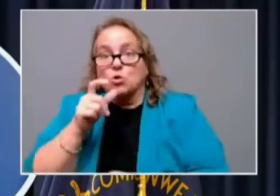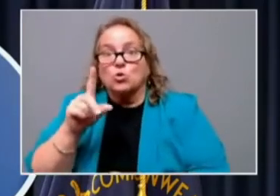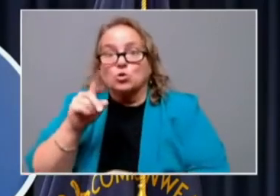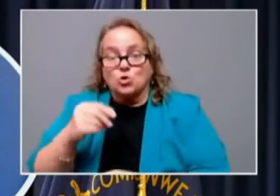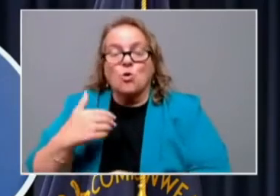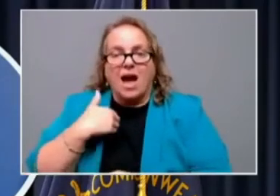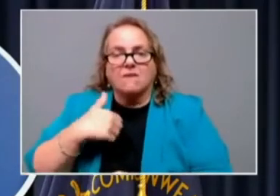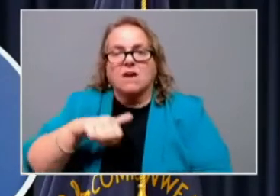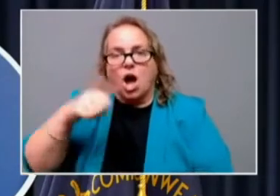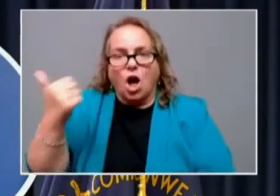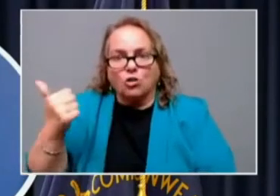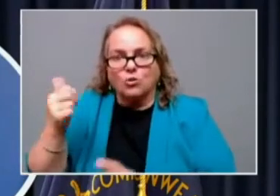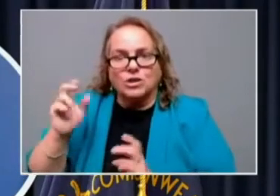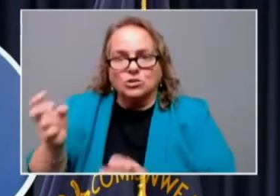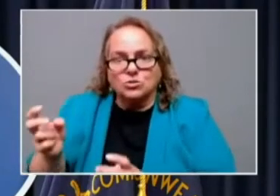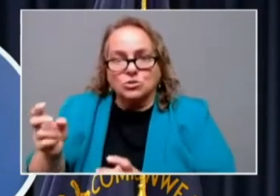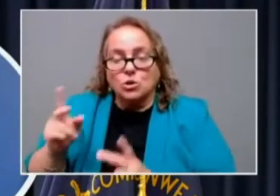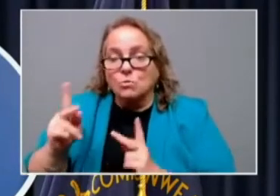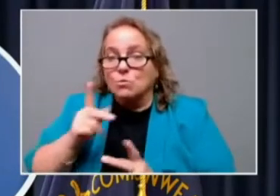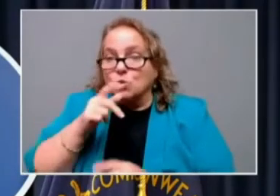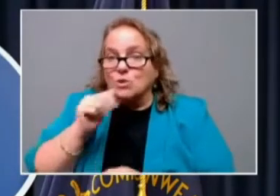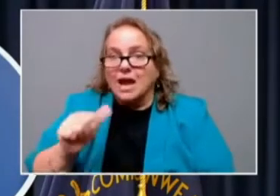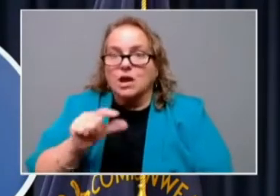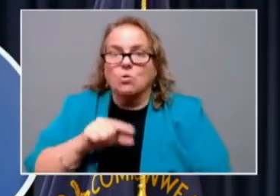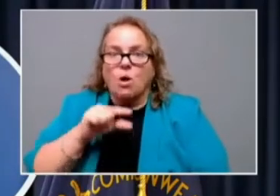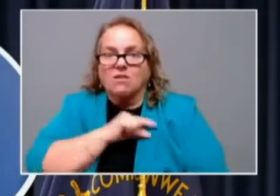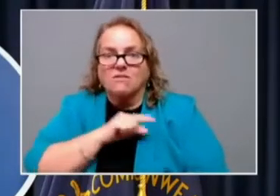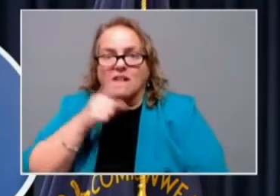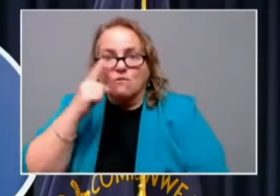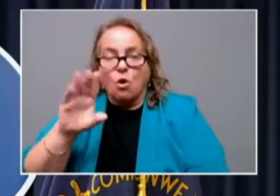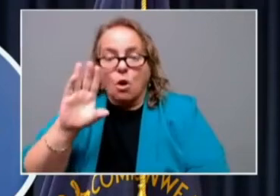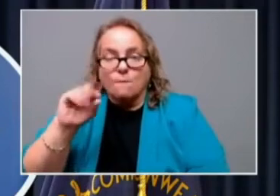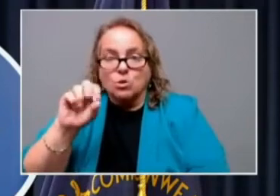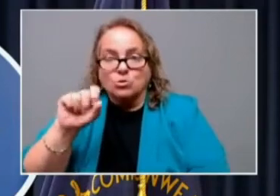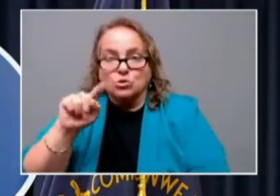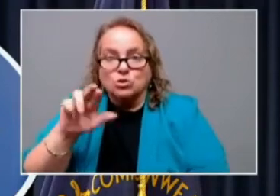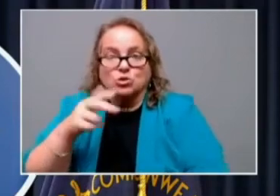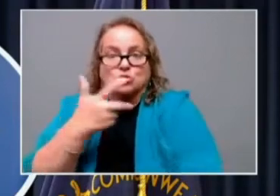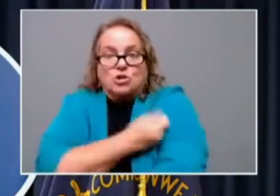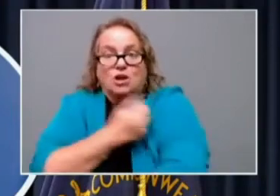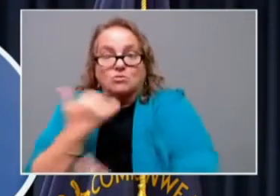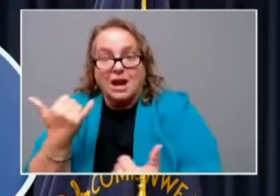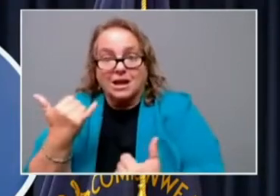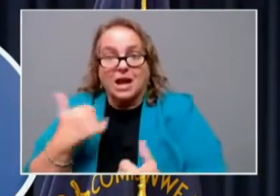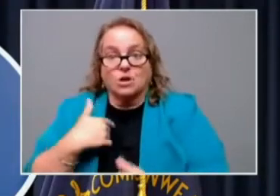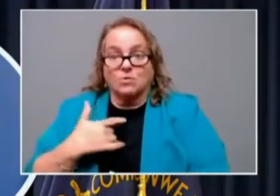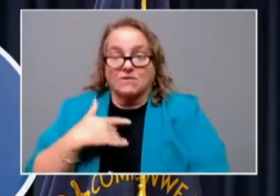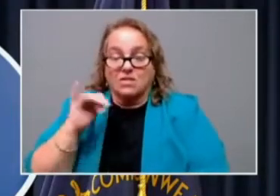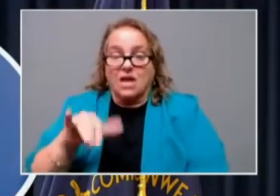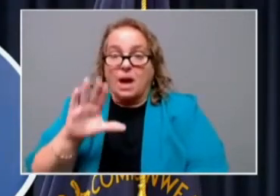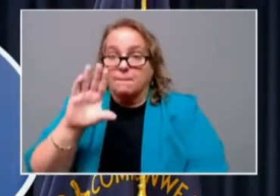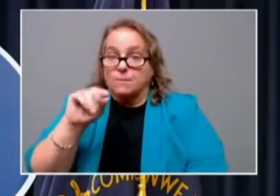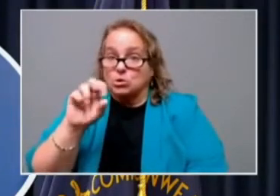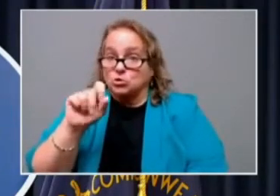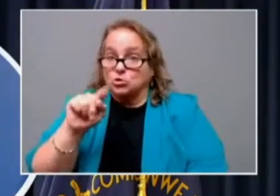Those are folks that can qualify for the booster shot right now and we believe that booster is going to significantly help uh, the immuno